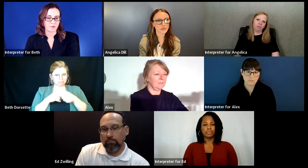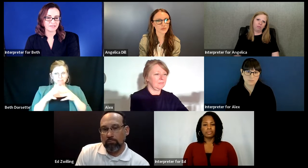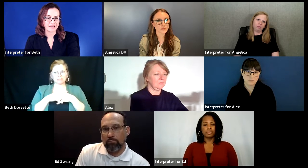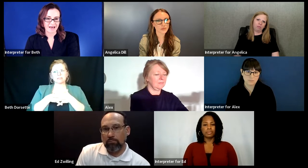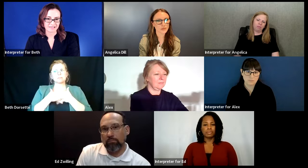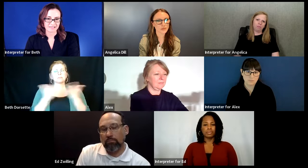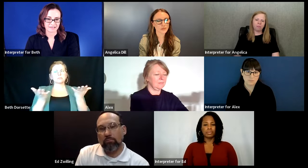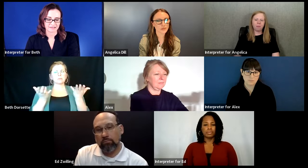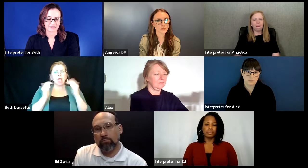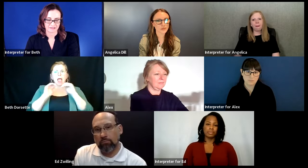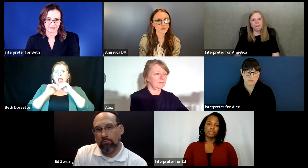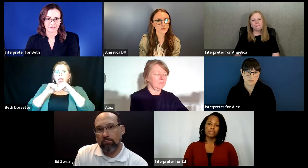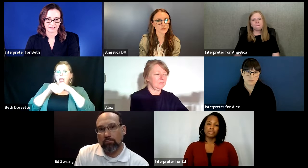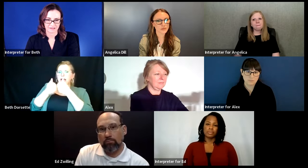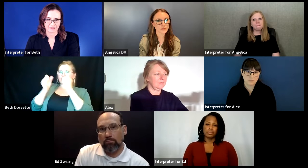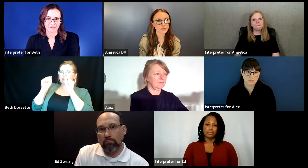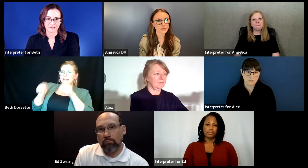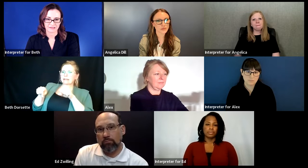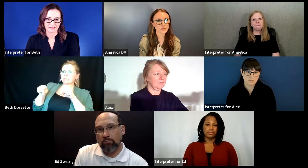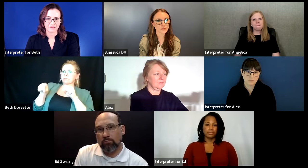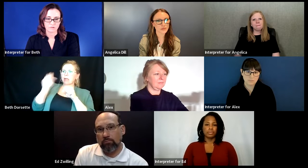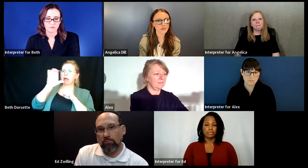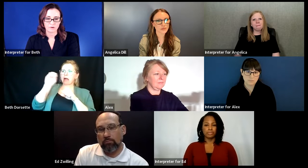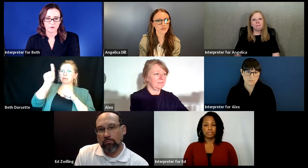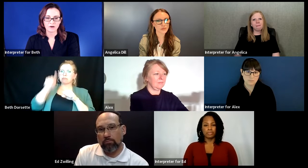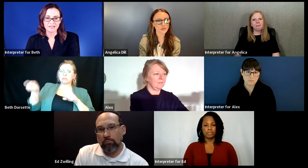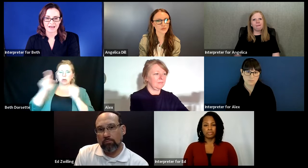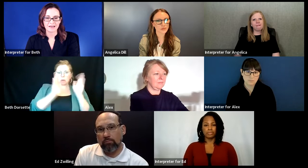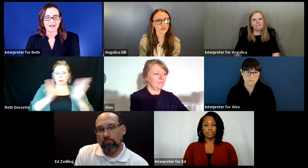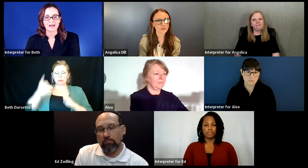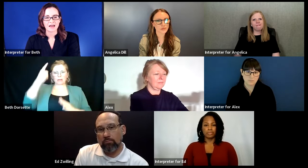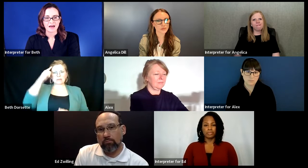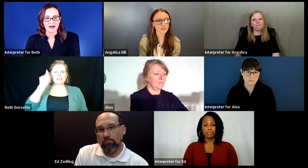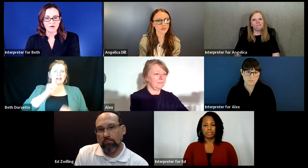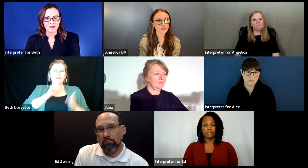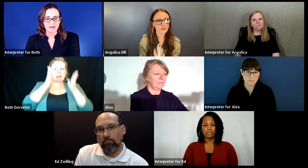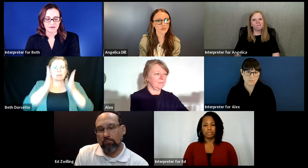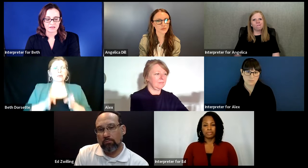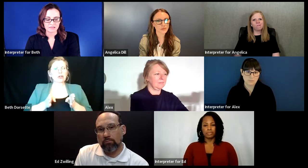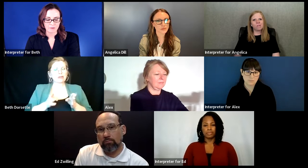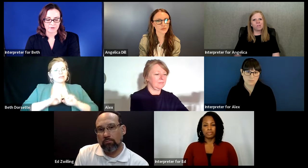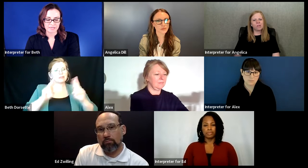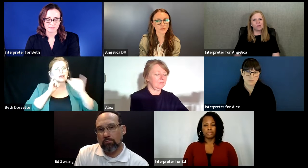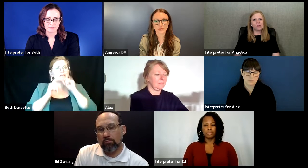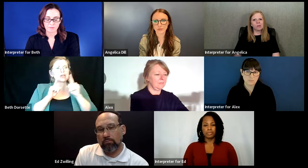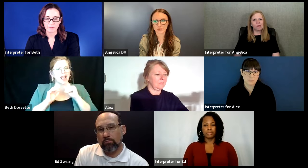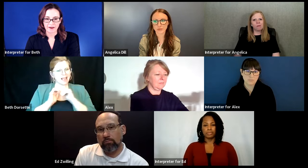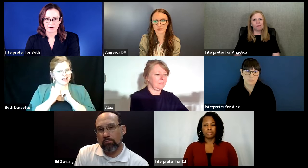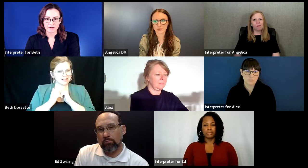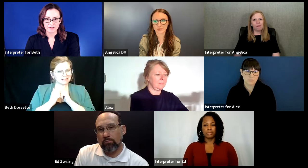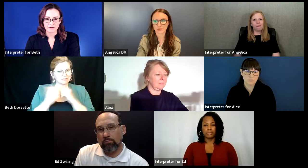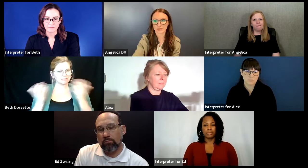So I wanted to ask, in regard to that, how can these companies be better prepared for